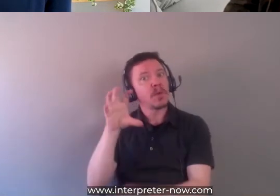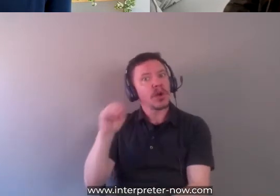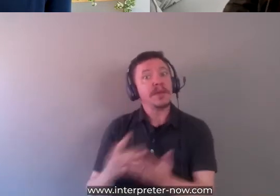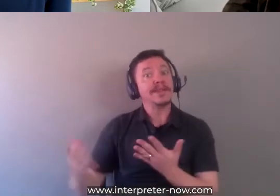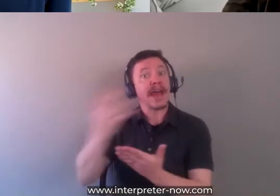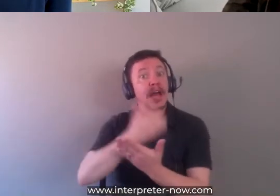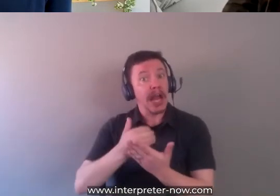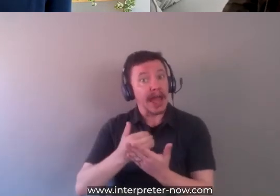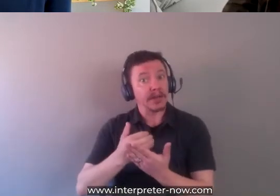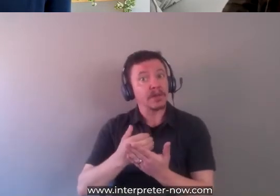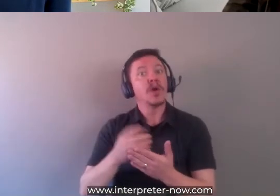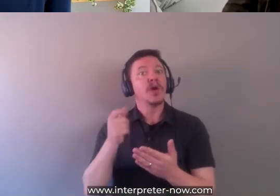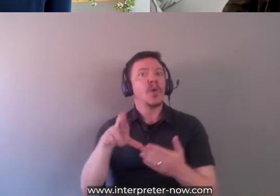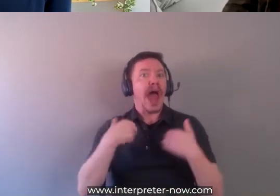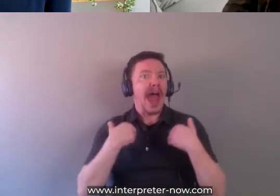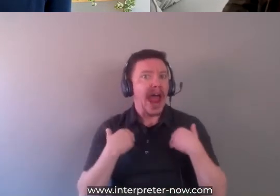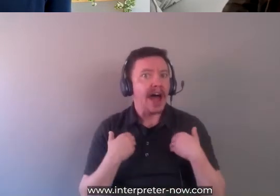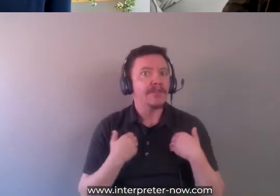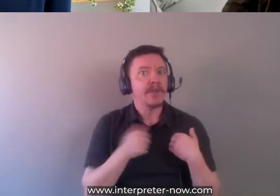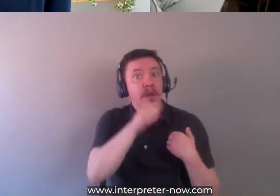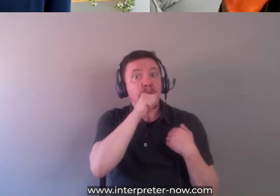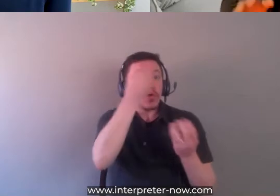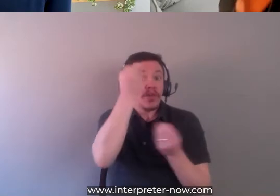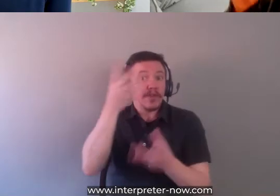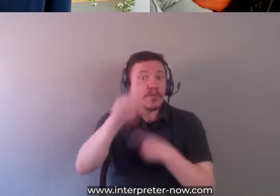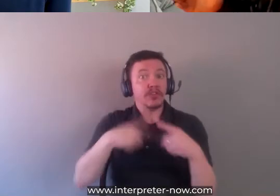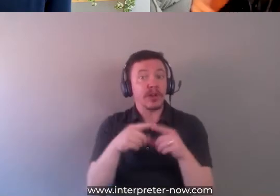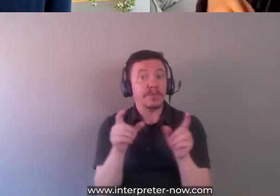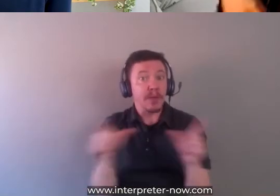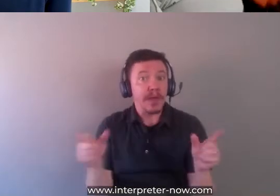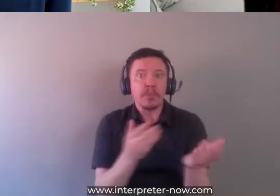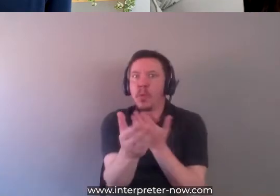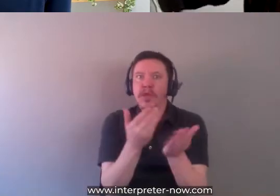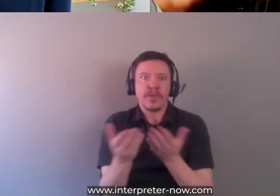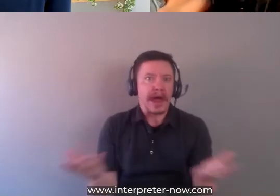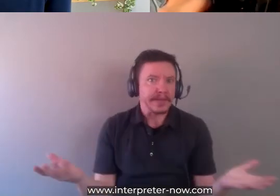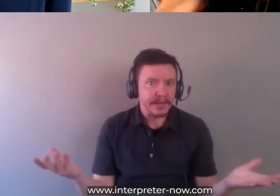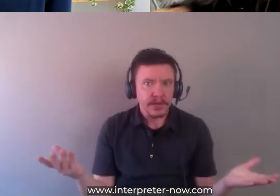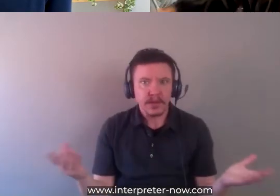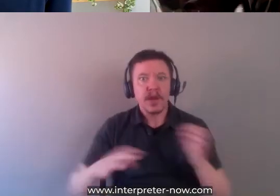or have personal information about people—again, whether that's a marketing practice where